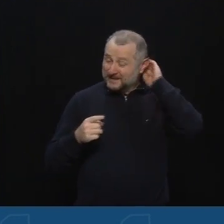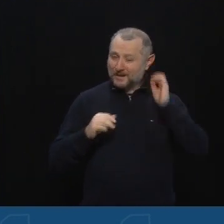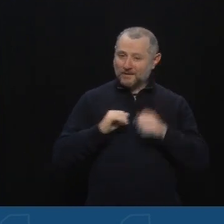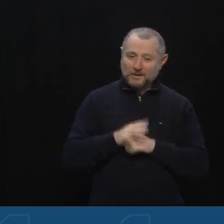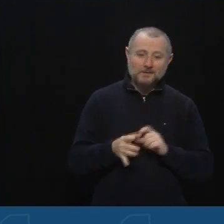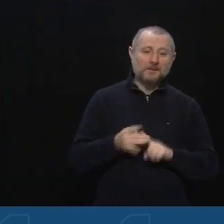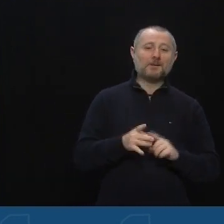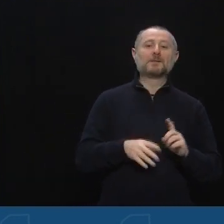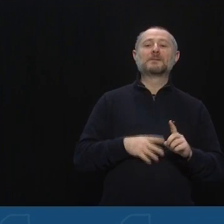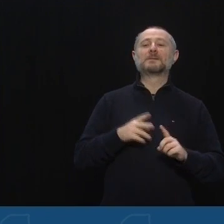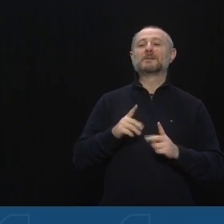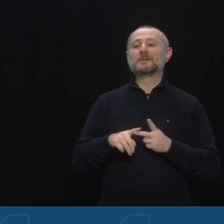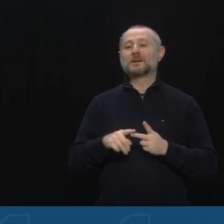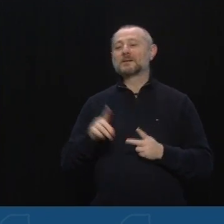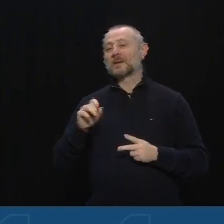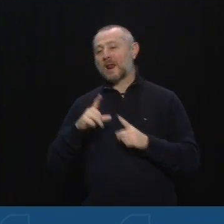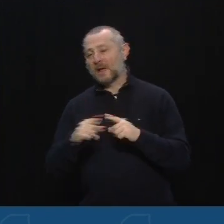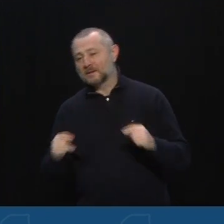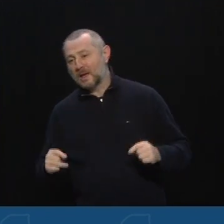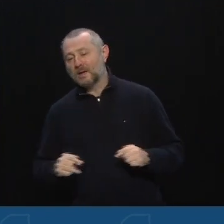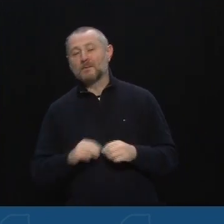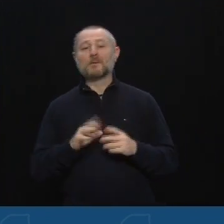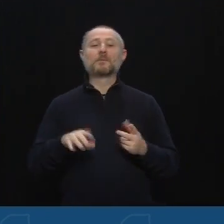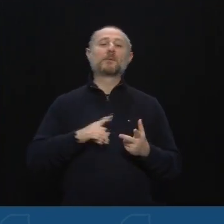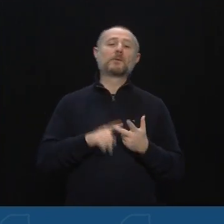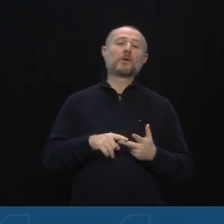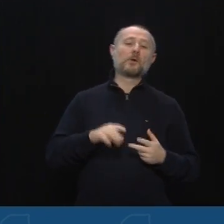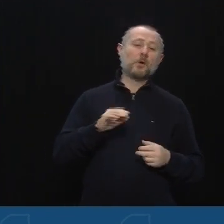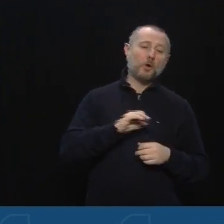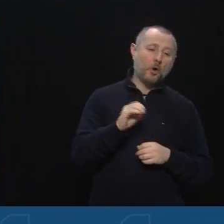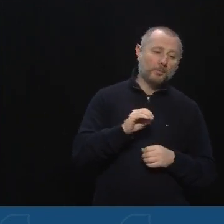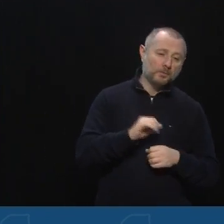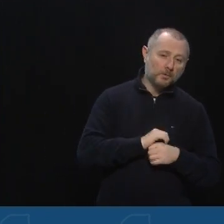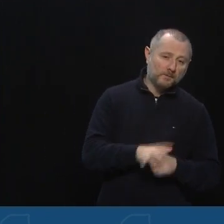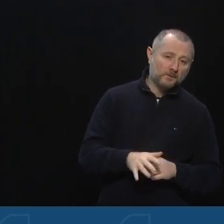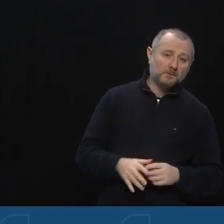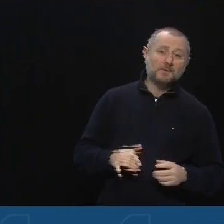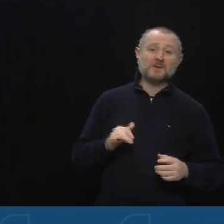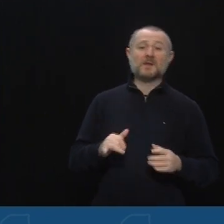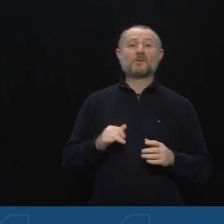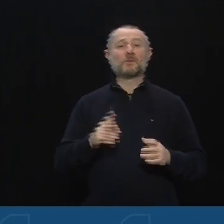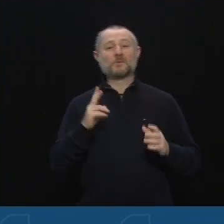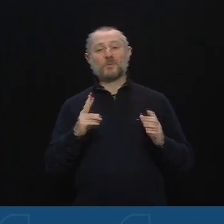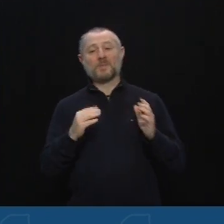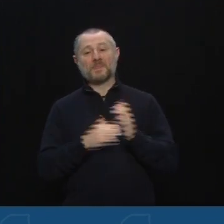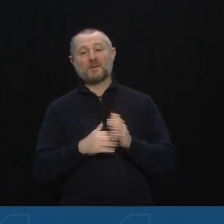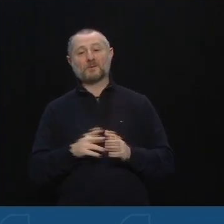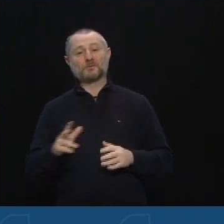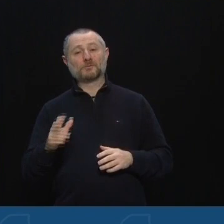CITY HARDEST HIT. FIRST WAVE. SECOND WAVE. OMICRON WAVE.